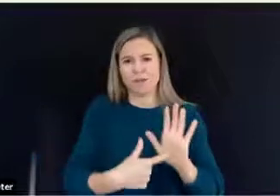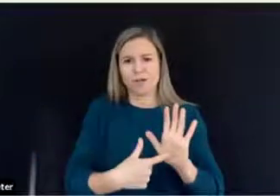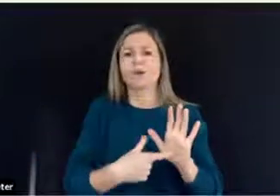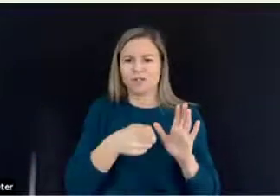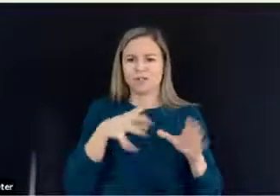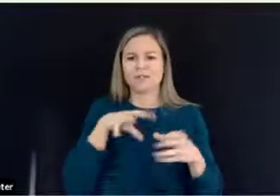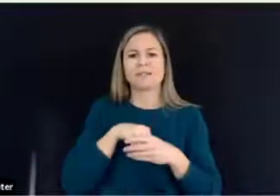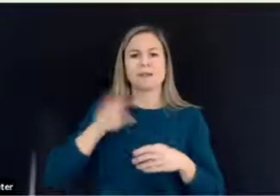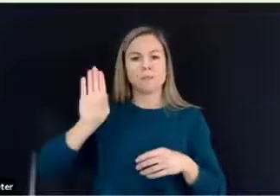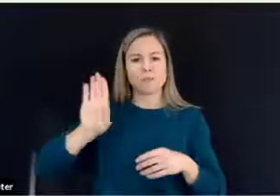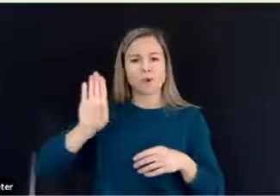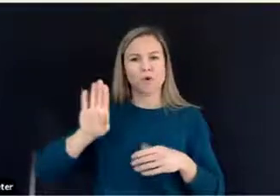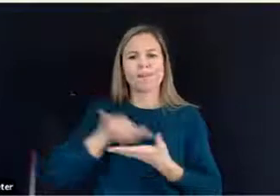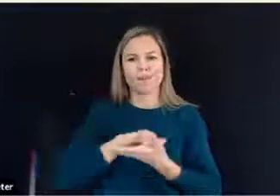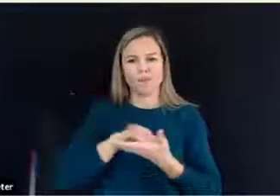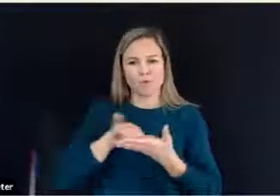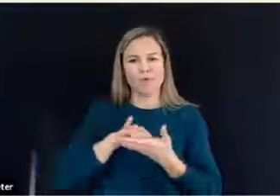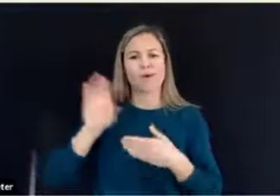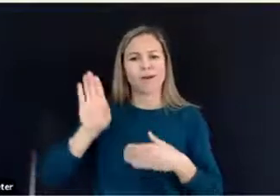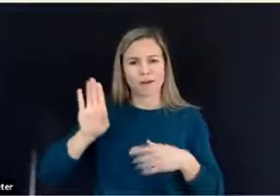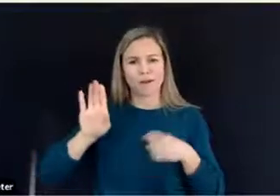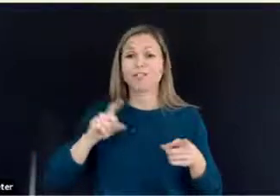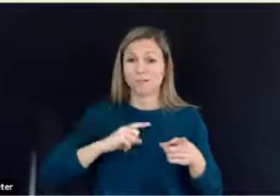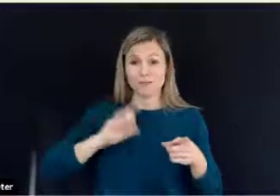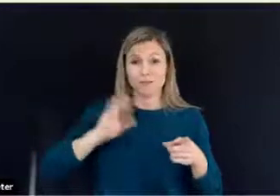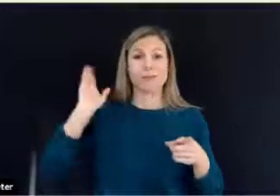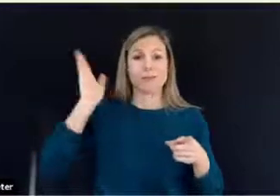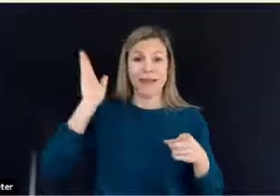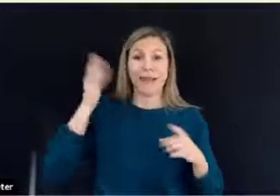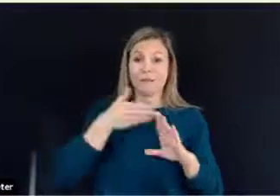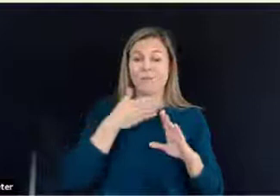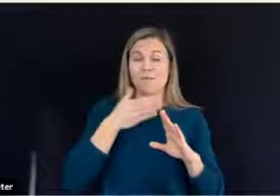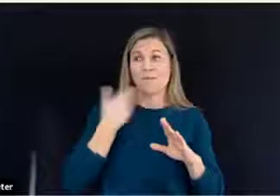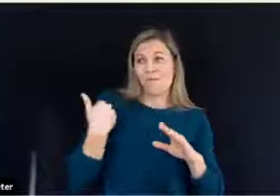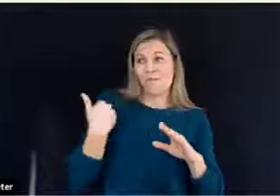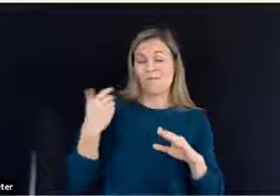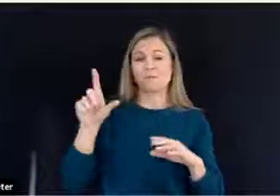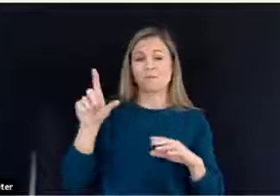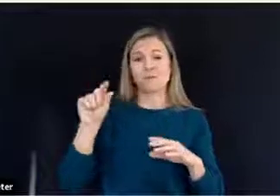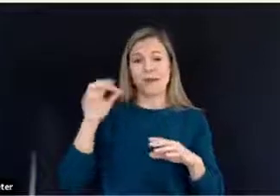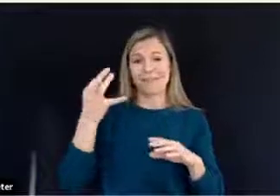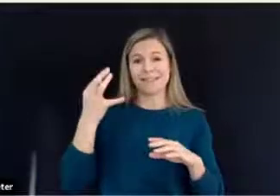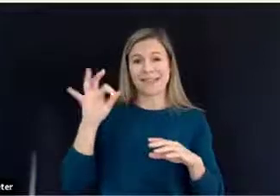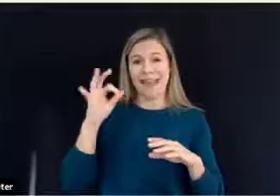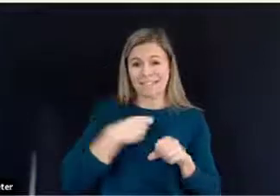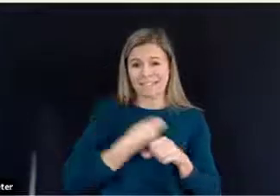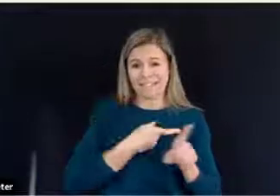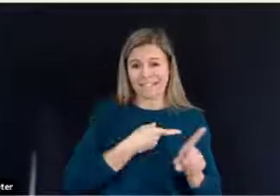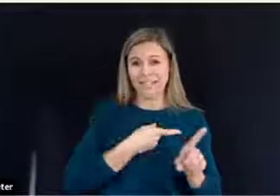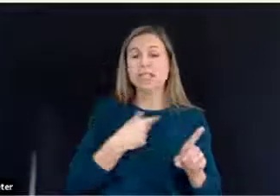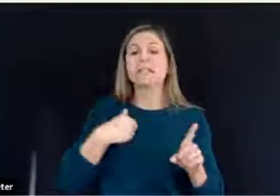and she is presenting in 2019. And she's presenting to a room of medical professionals